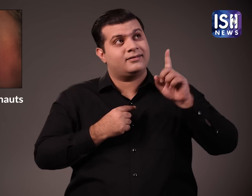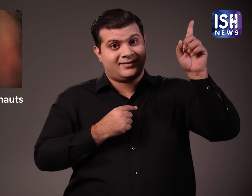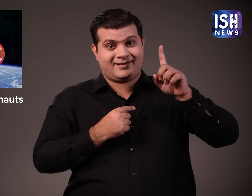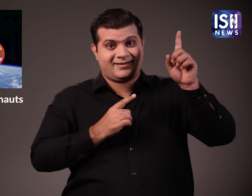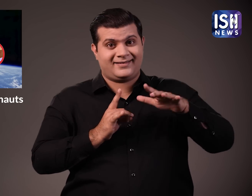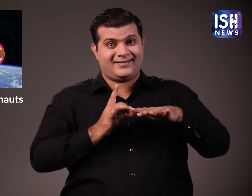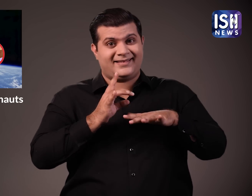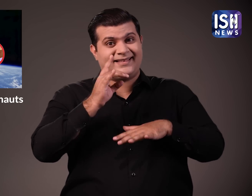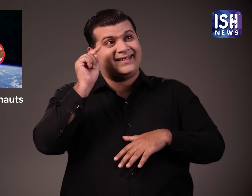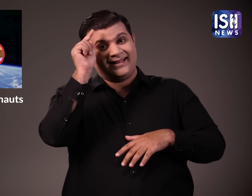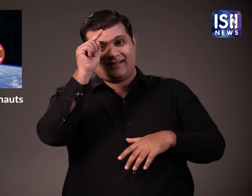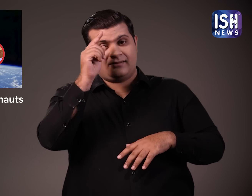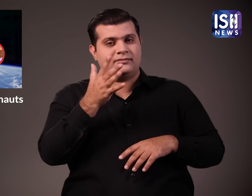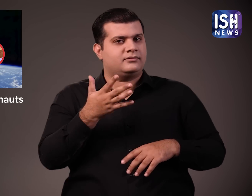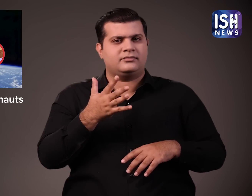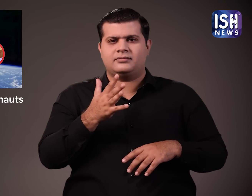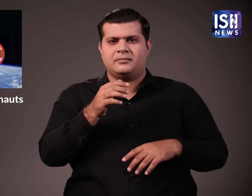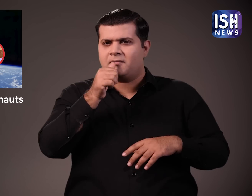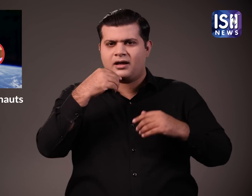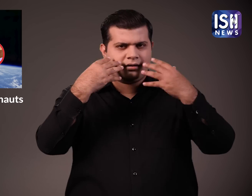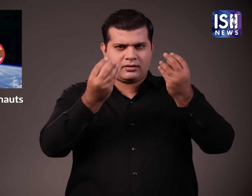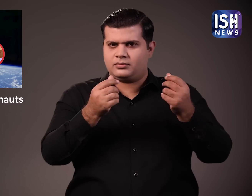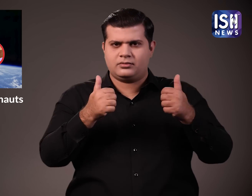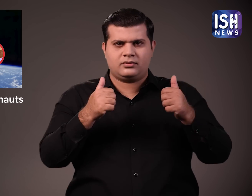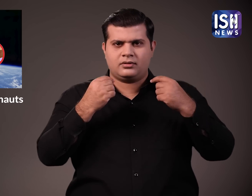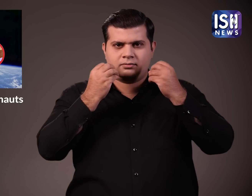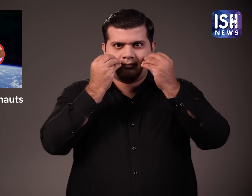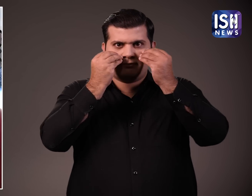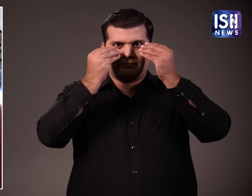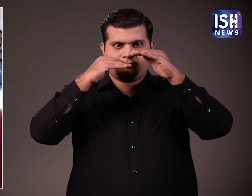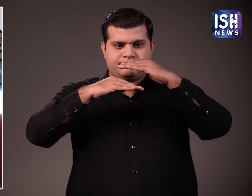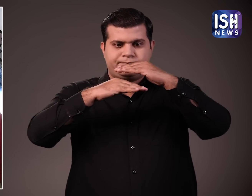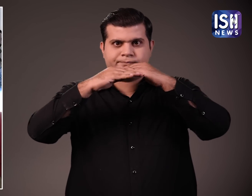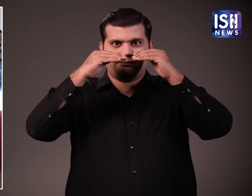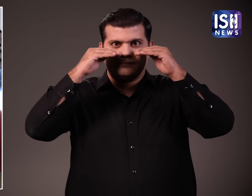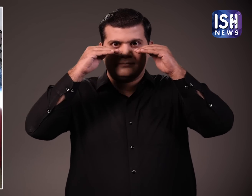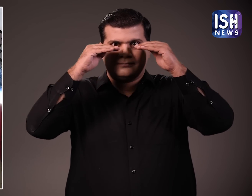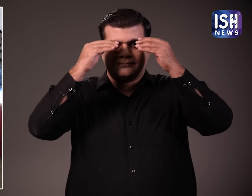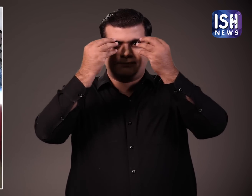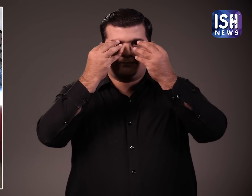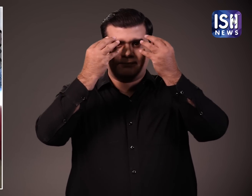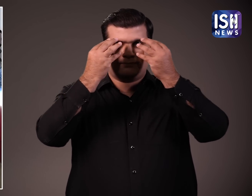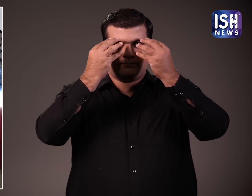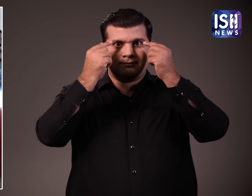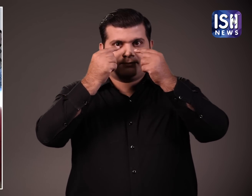In space, tears don't come out, they stay in your eyes.